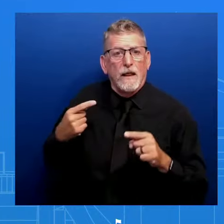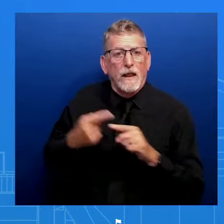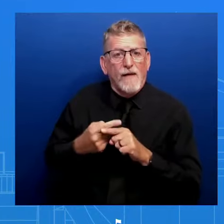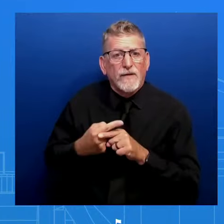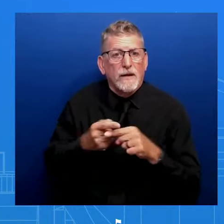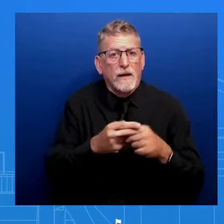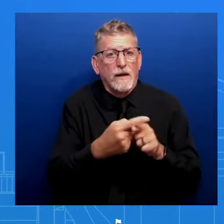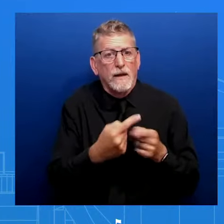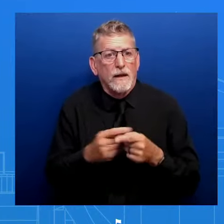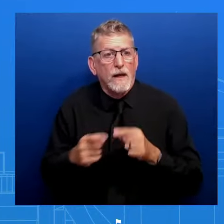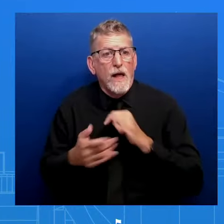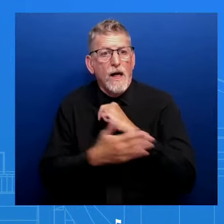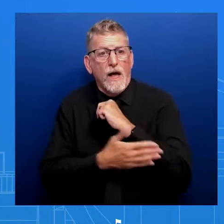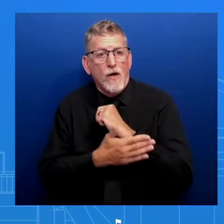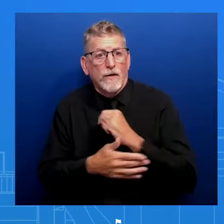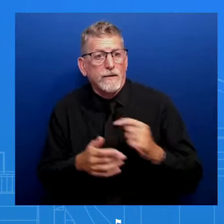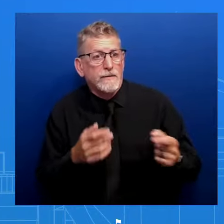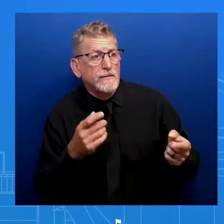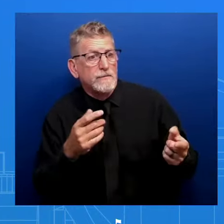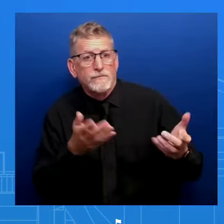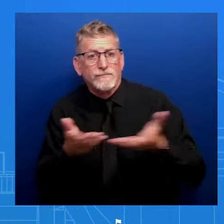I mean significant contributions --